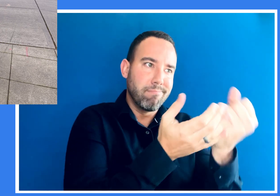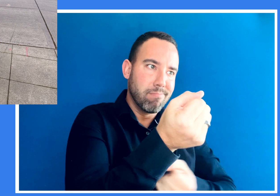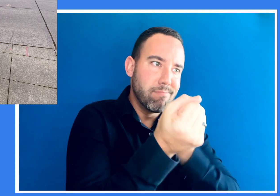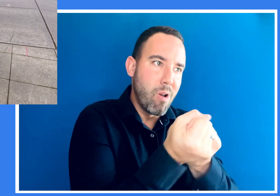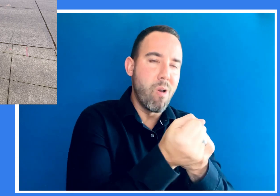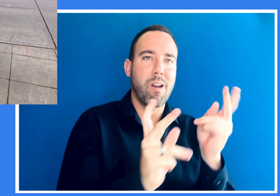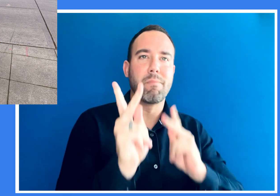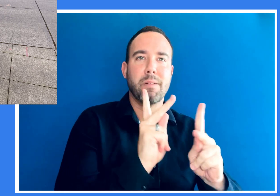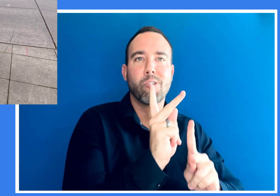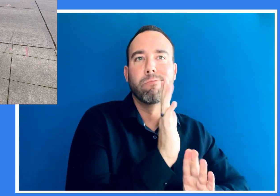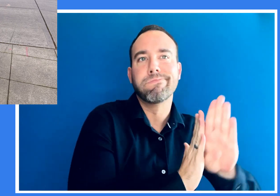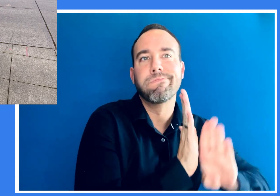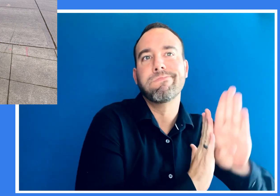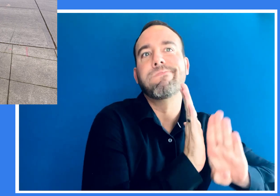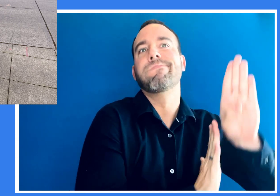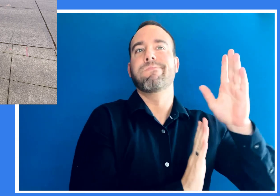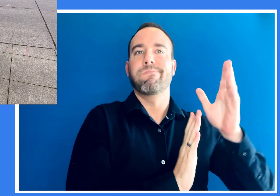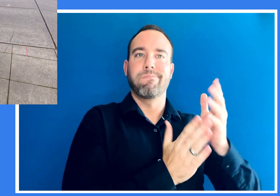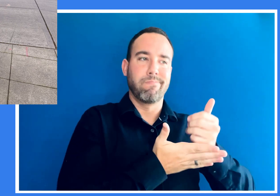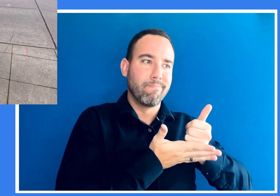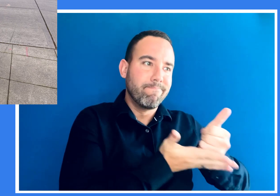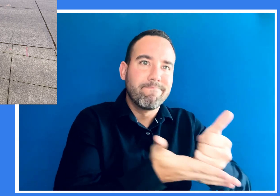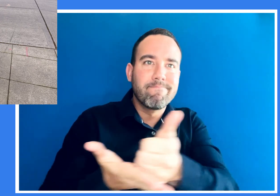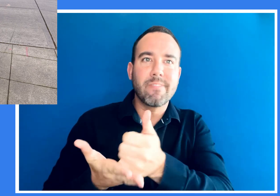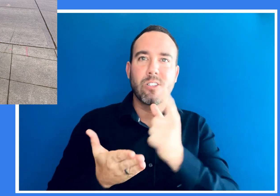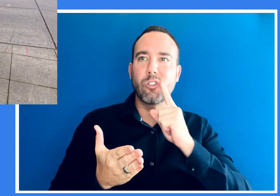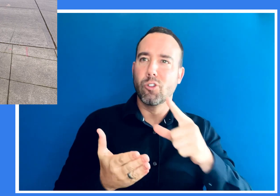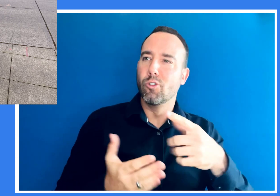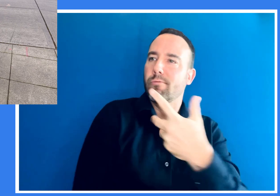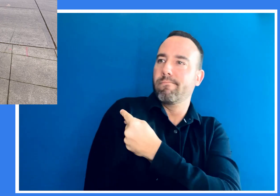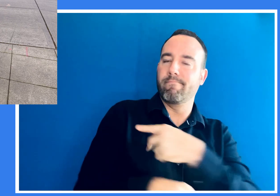increasing access to vaccination, and fighting misinformation.